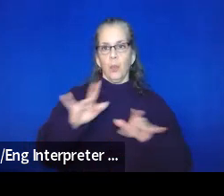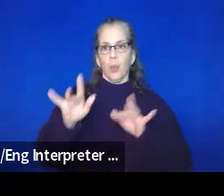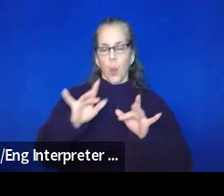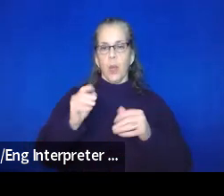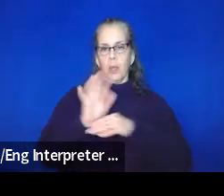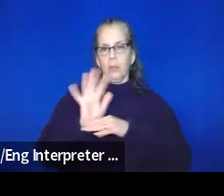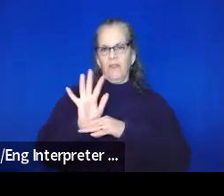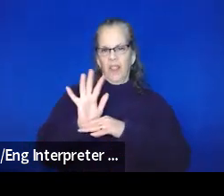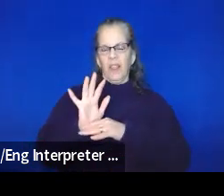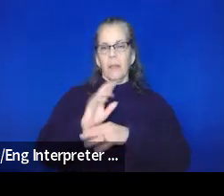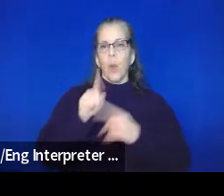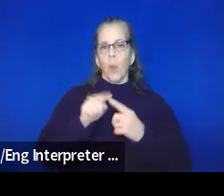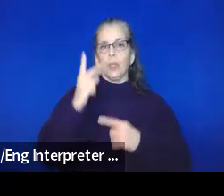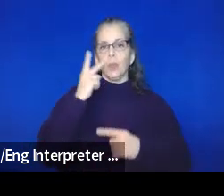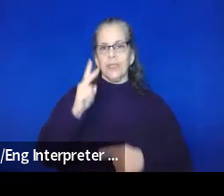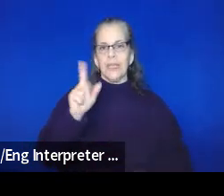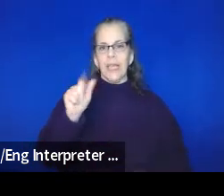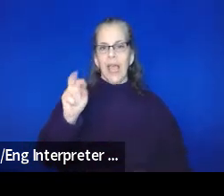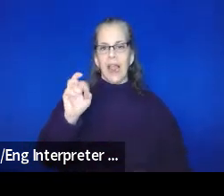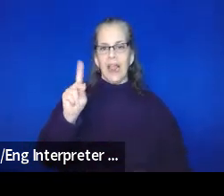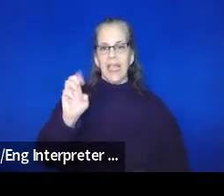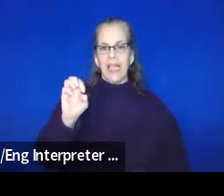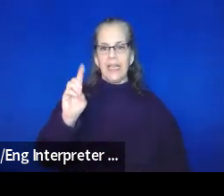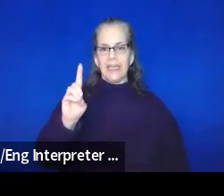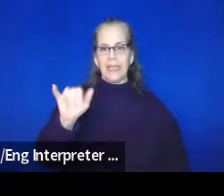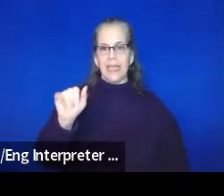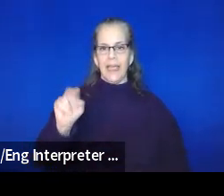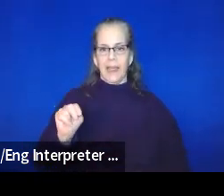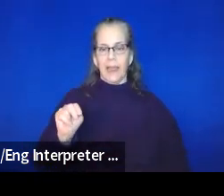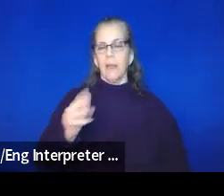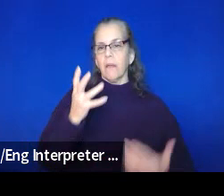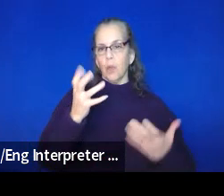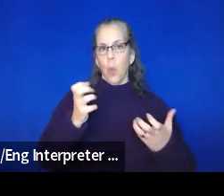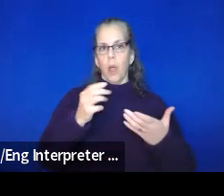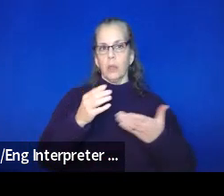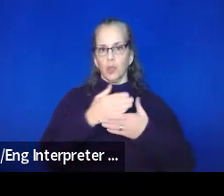on your LinkedIn with your colleagues or whatever, if you really want to help improve and share,